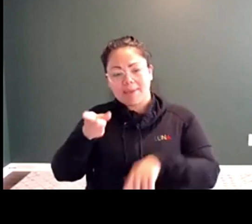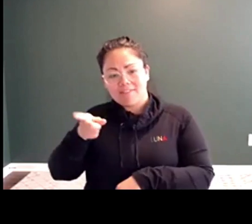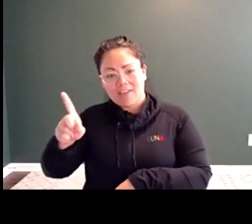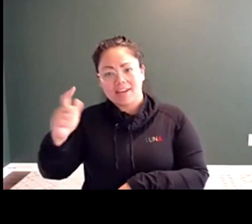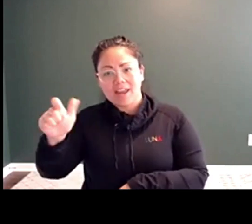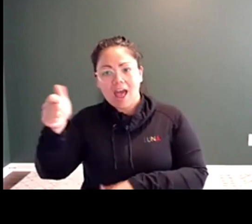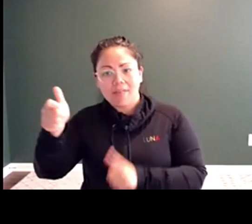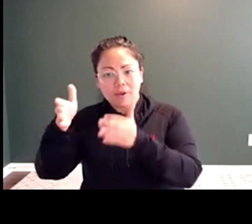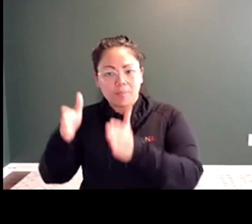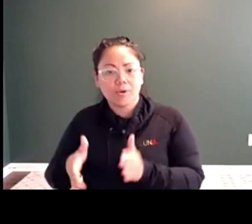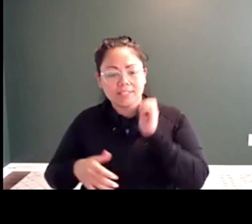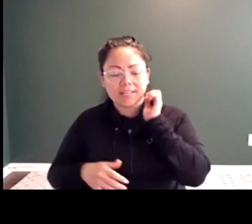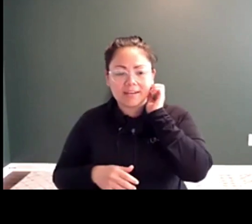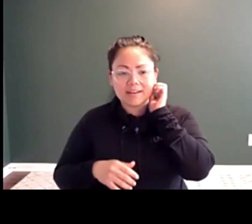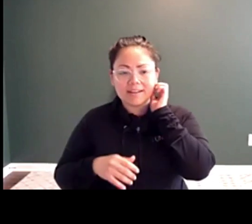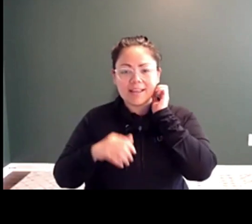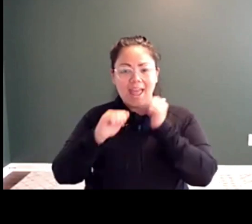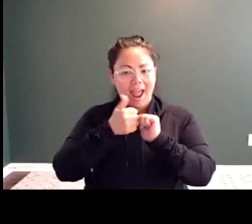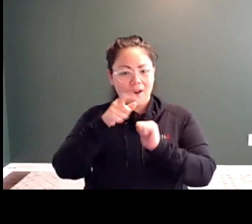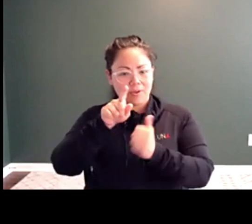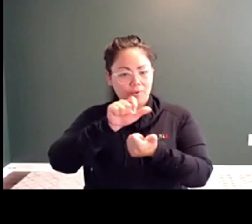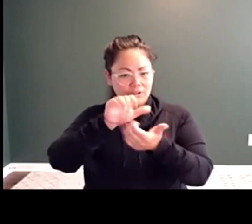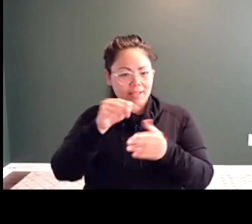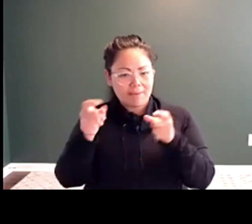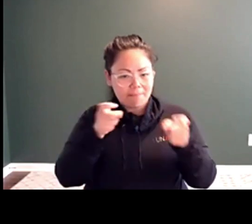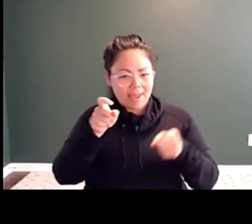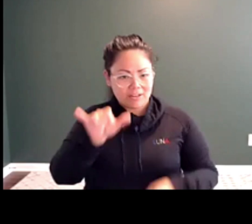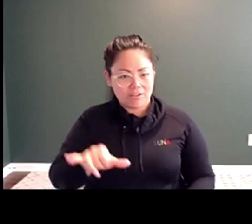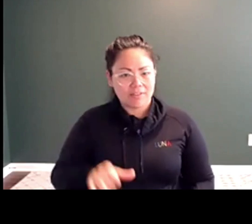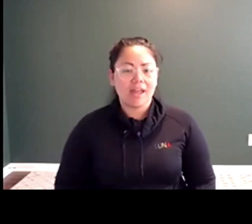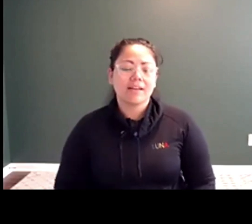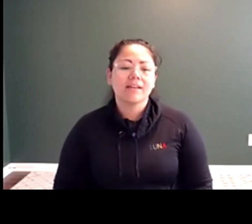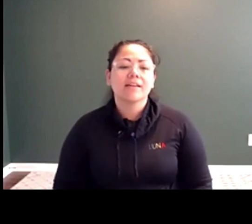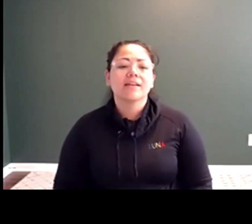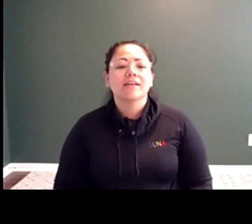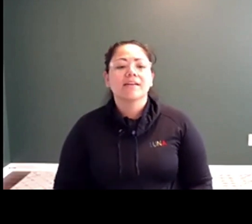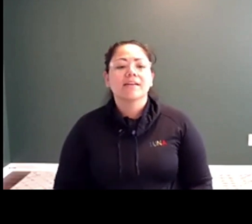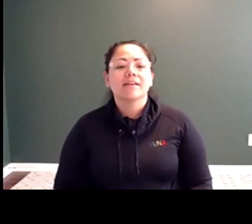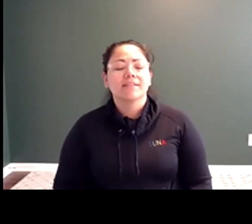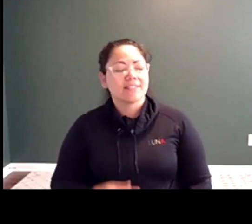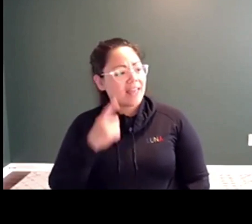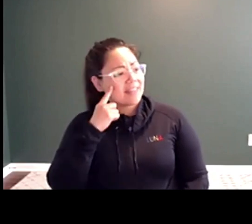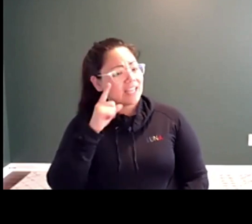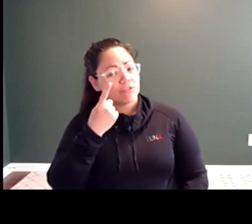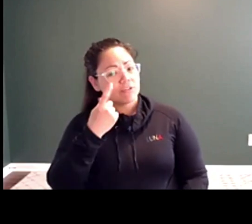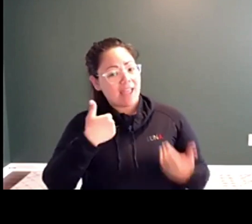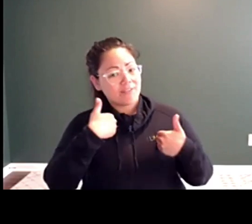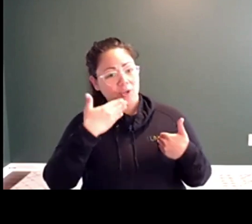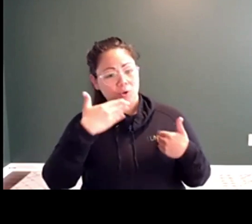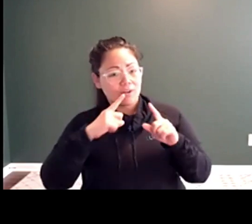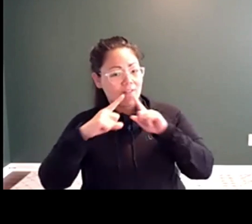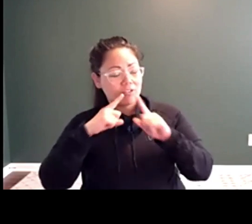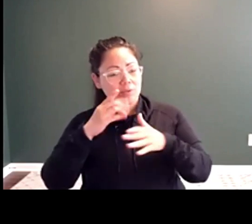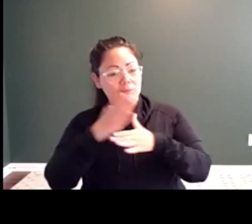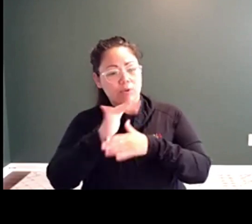how do you address or manage that? So I think it would really be just about having a conversation between those two people.